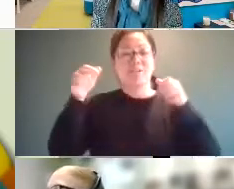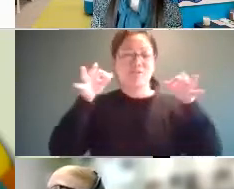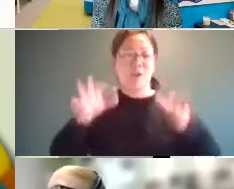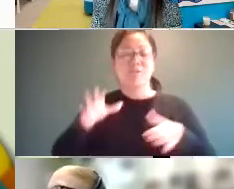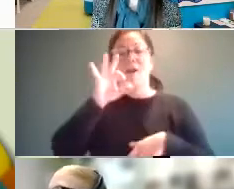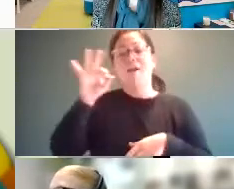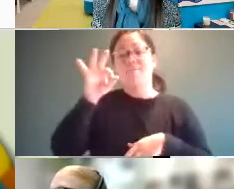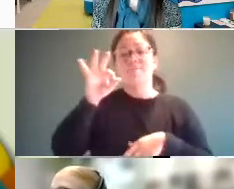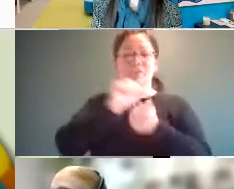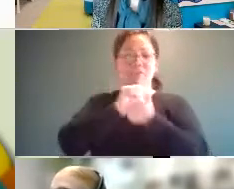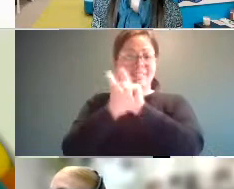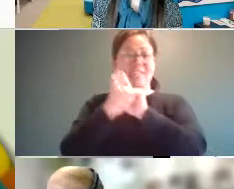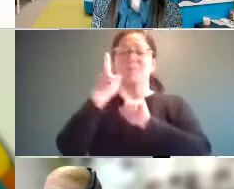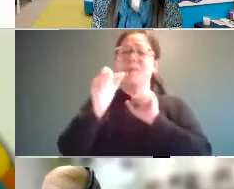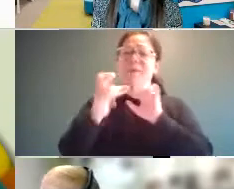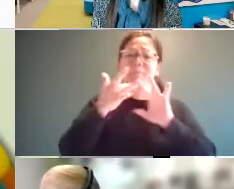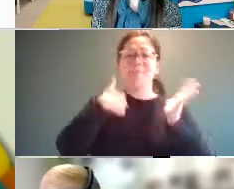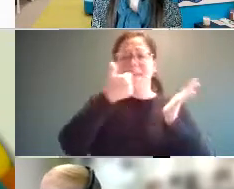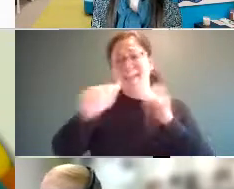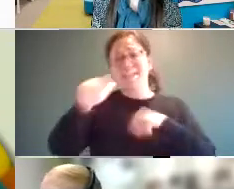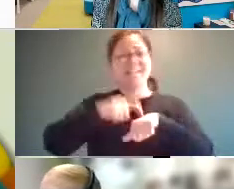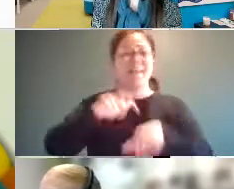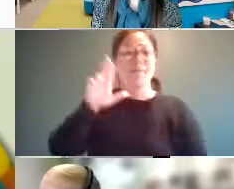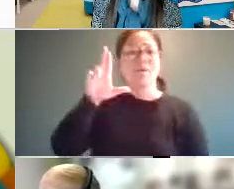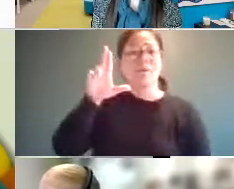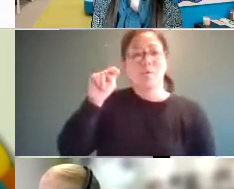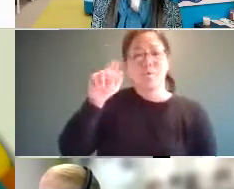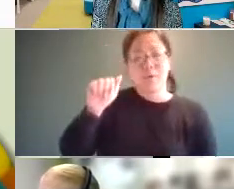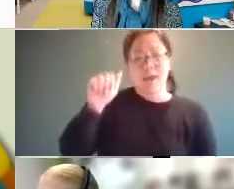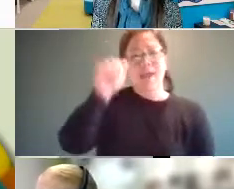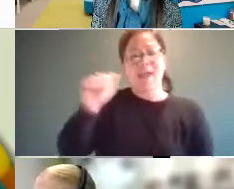So you can reach me anytime at una@LUNA360.com.